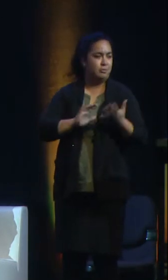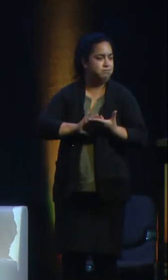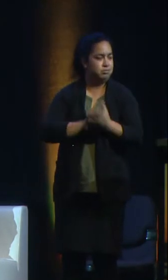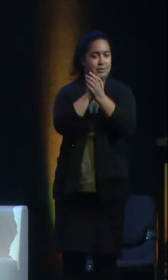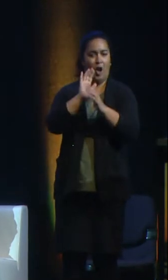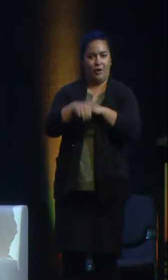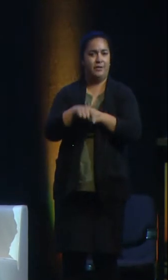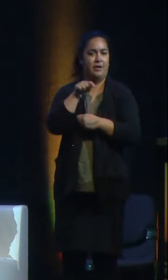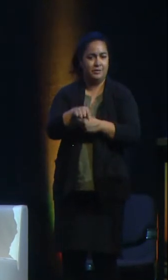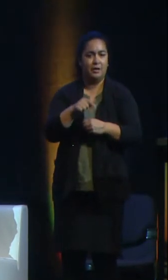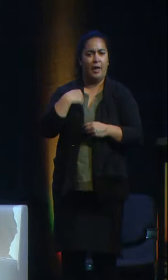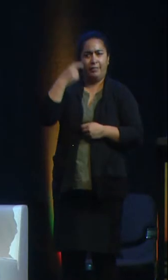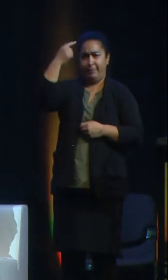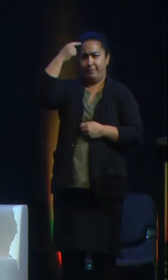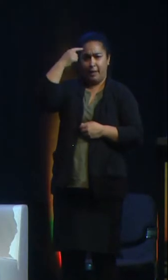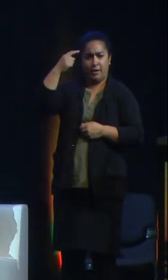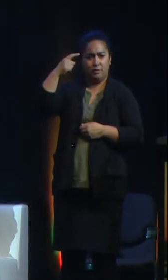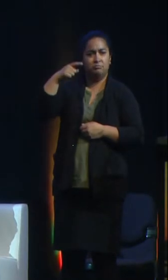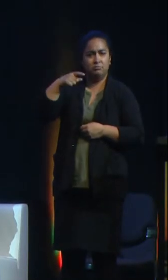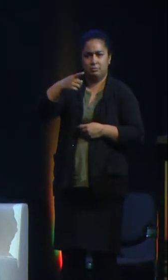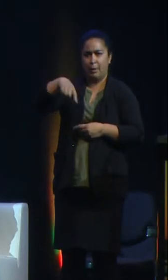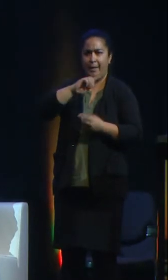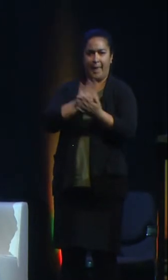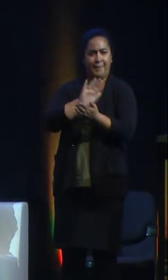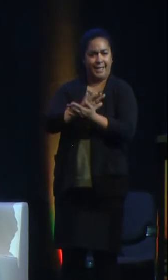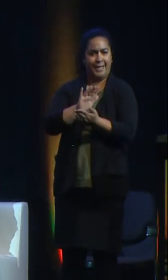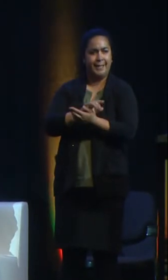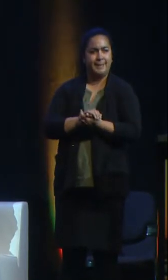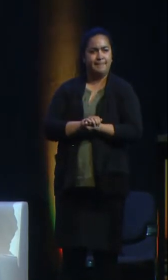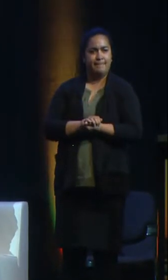will be very pleased, one of the topics that came up was the fact that in New Zealand we